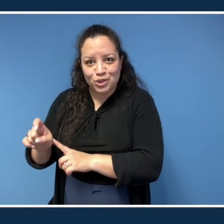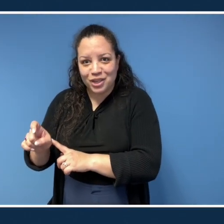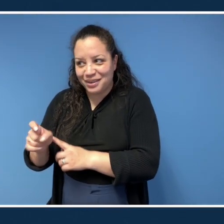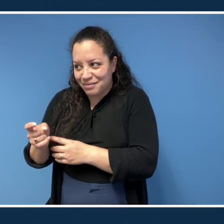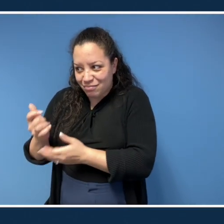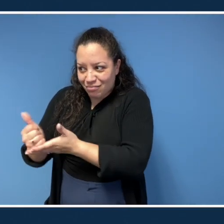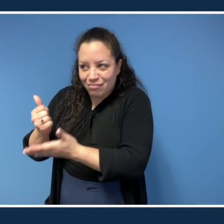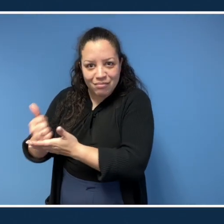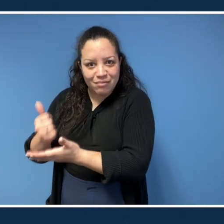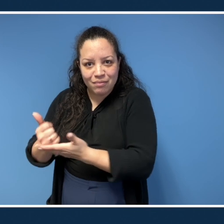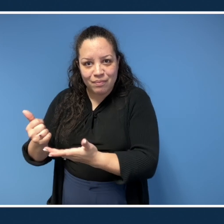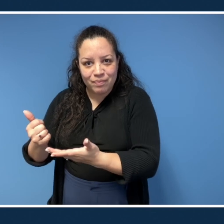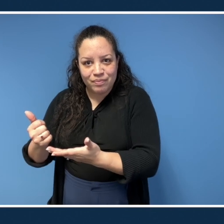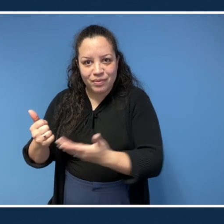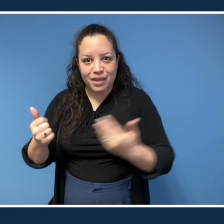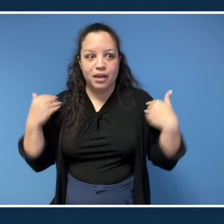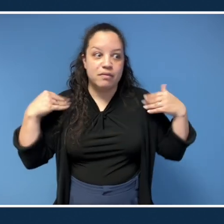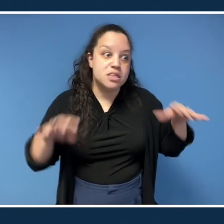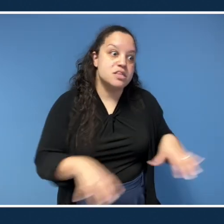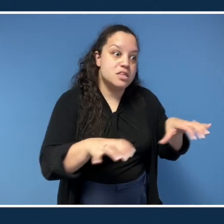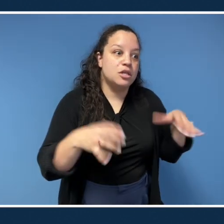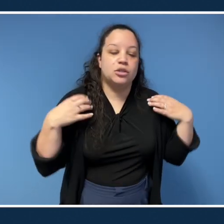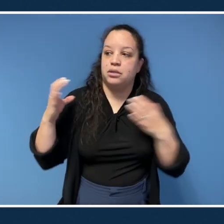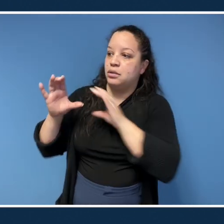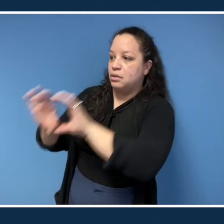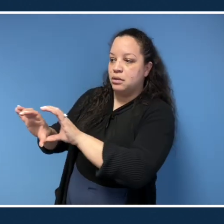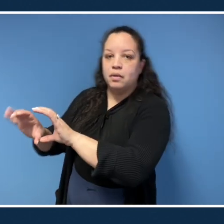some of the load off of us, so to speak, so that they're doing some of the work.